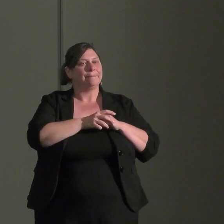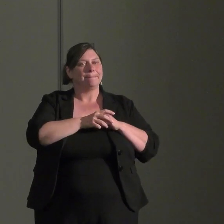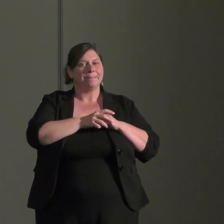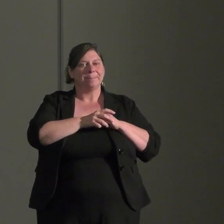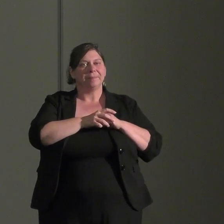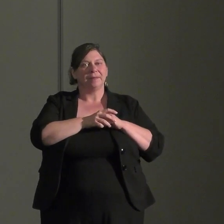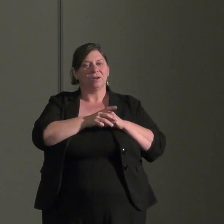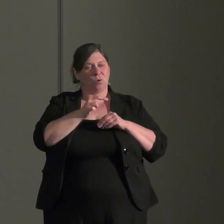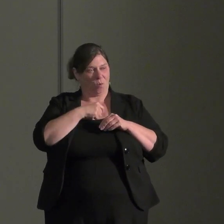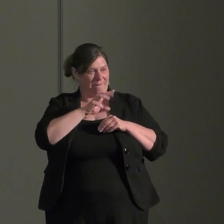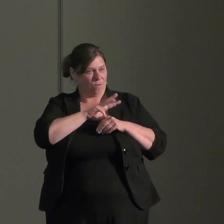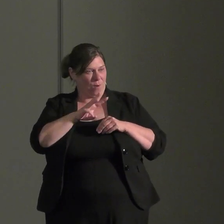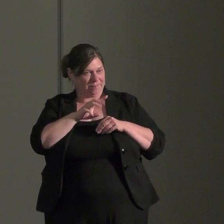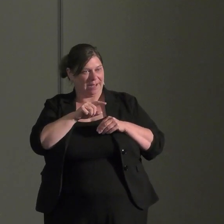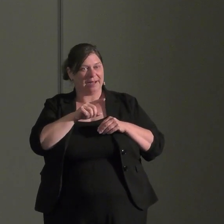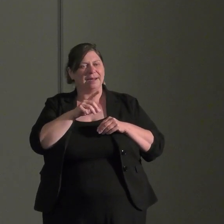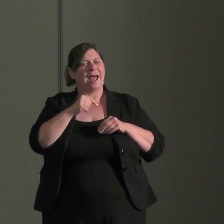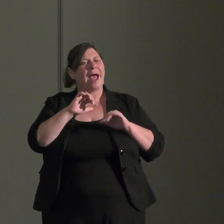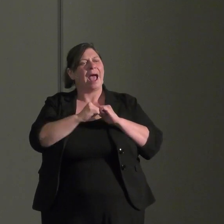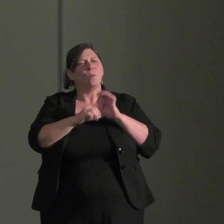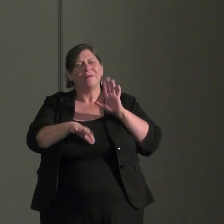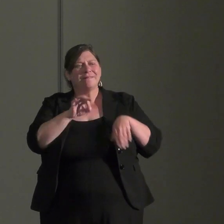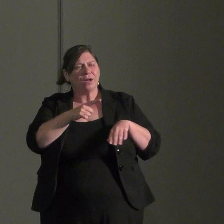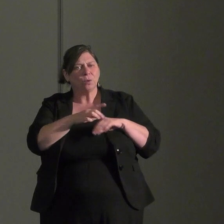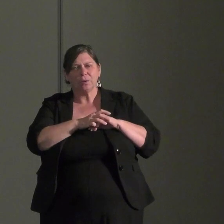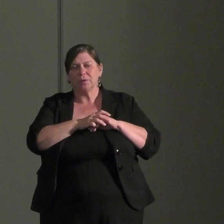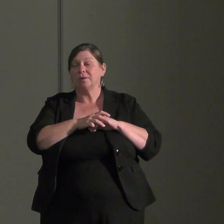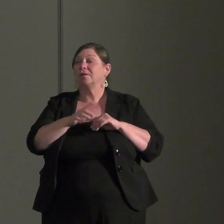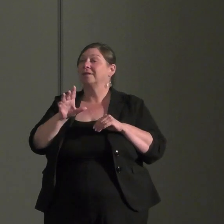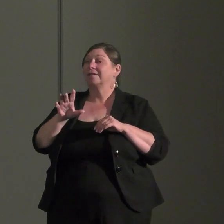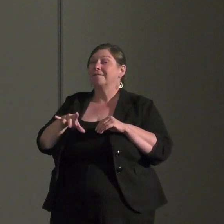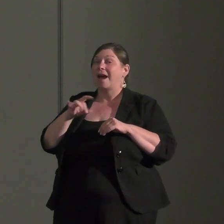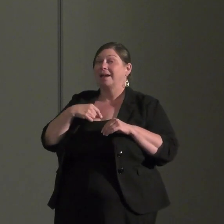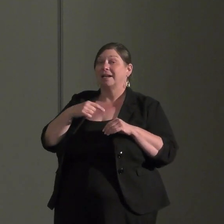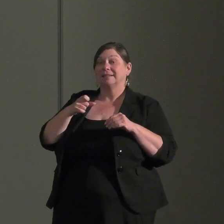you have a website how do we find you. >> OLENKA: You could find us in person